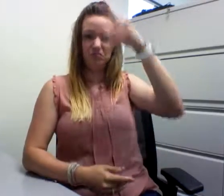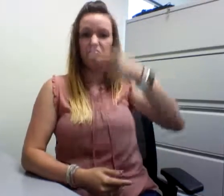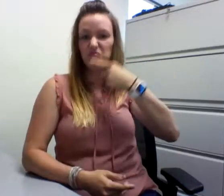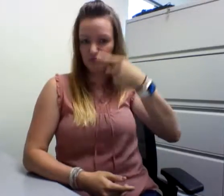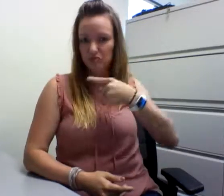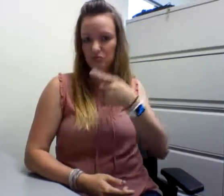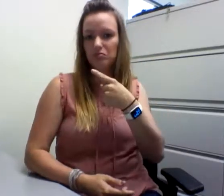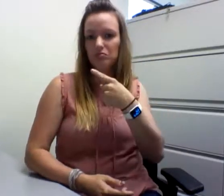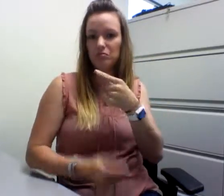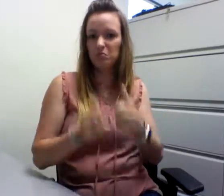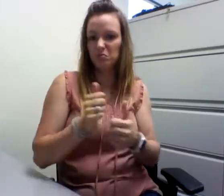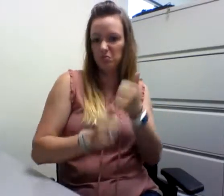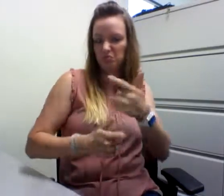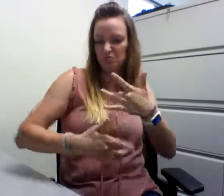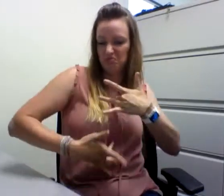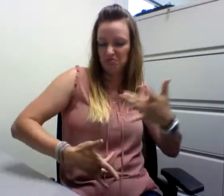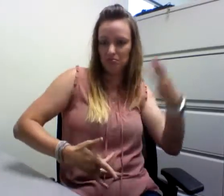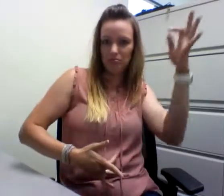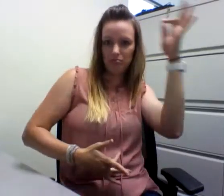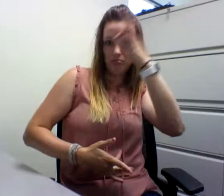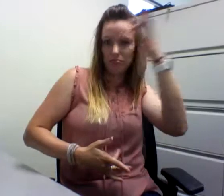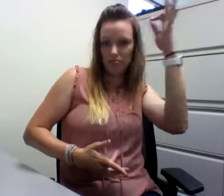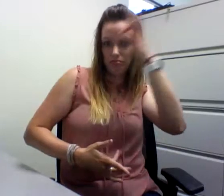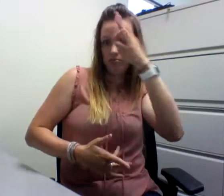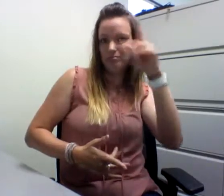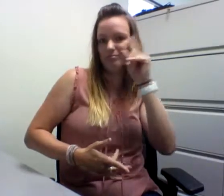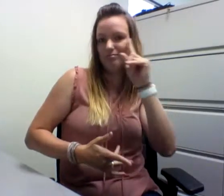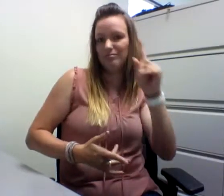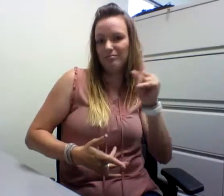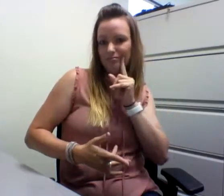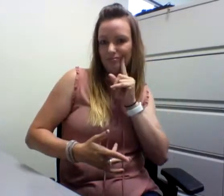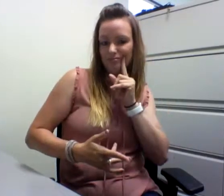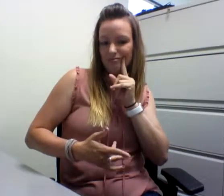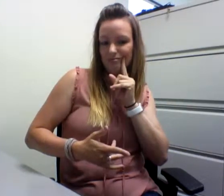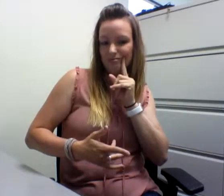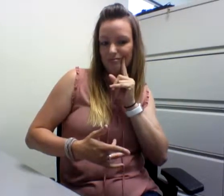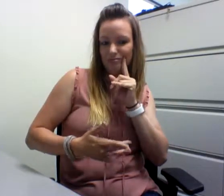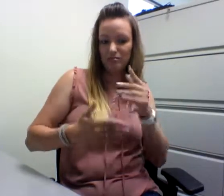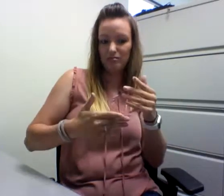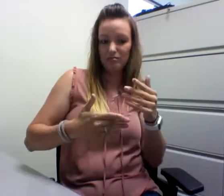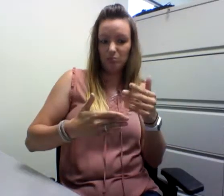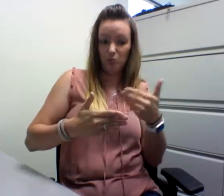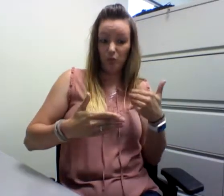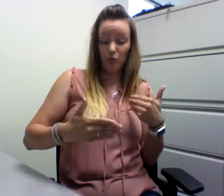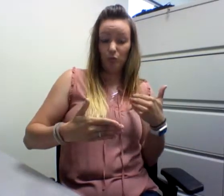of people born Deaf to hearing parents- these parents have no prior knowledge of Deafness